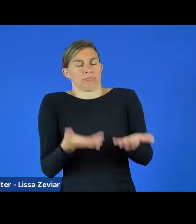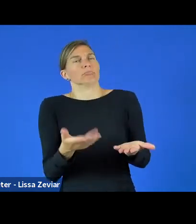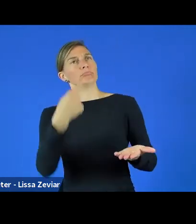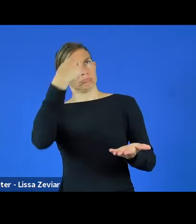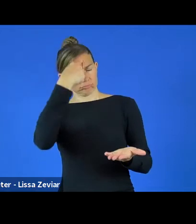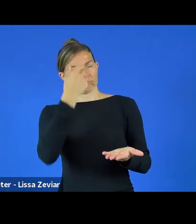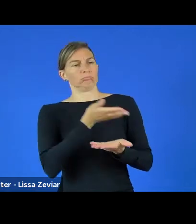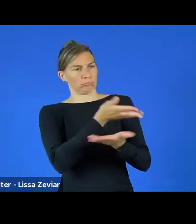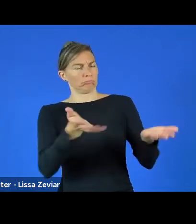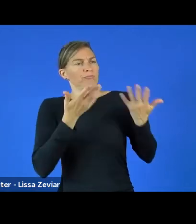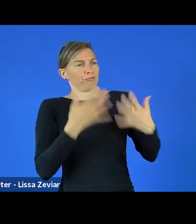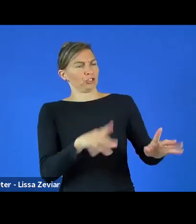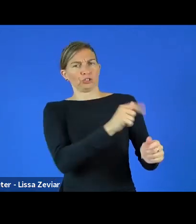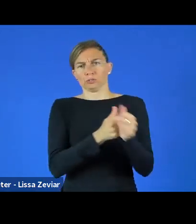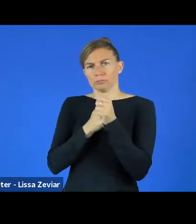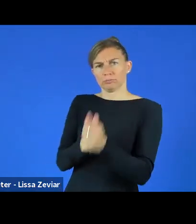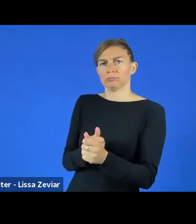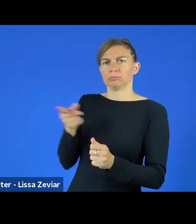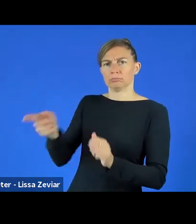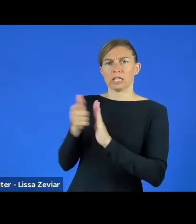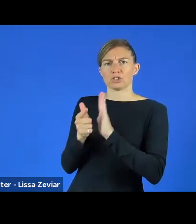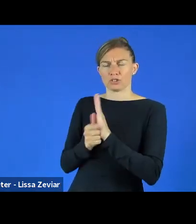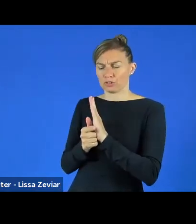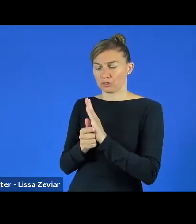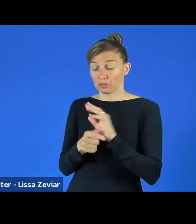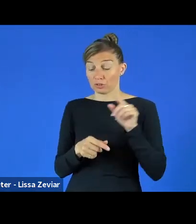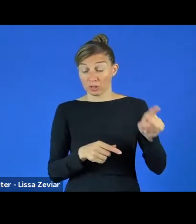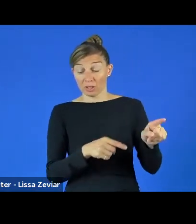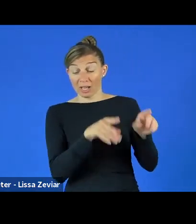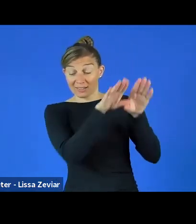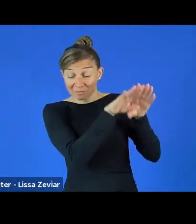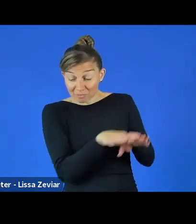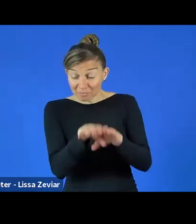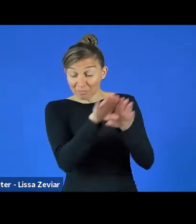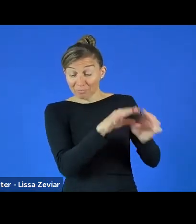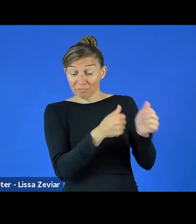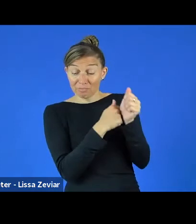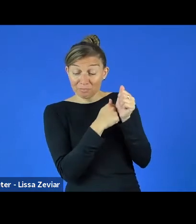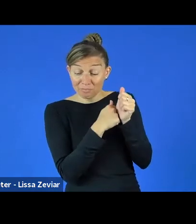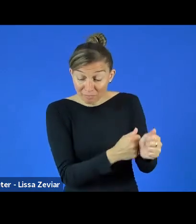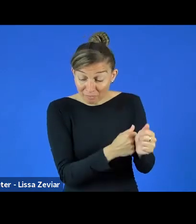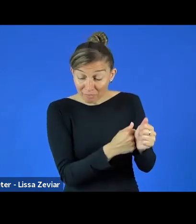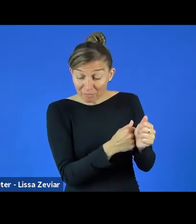So, if the product is conforming to the standard, there is a presumption of conformity with the legislation